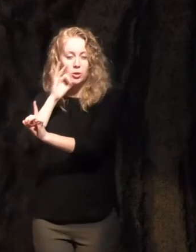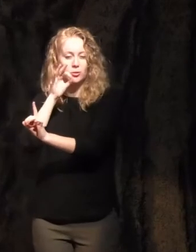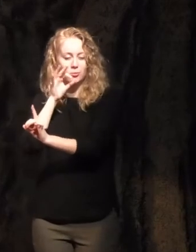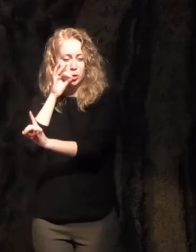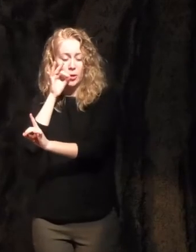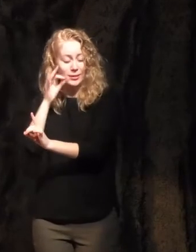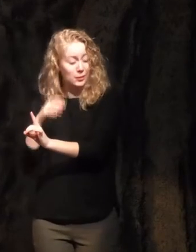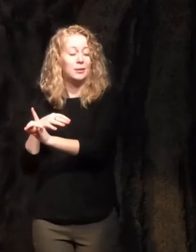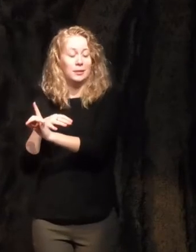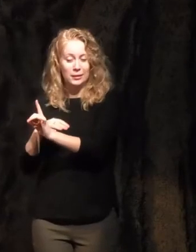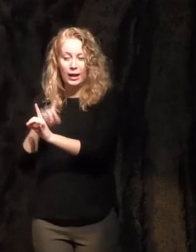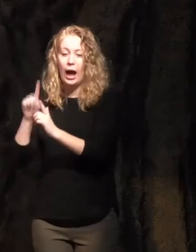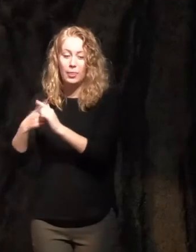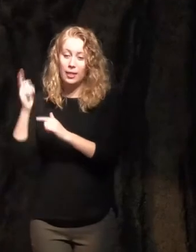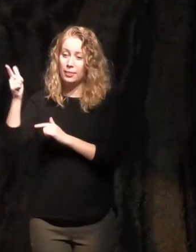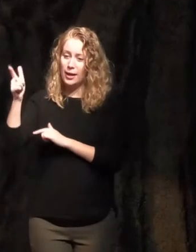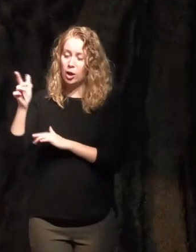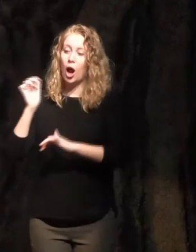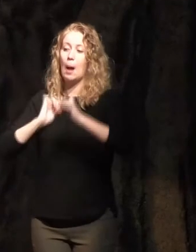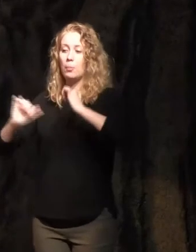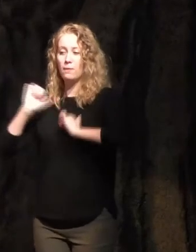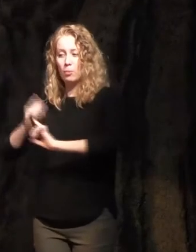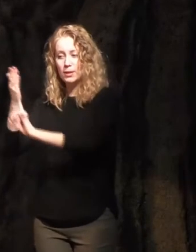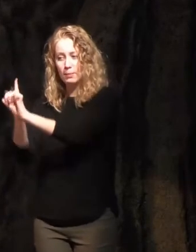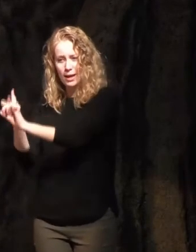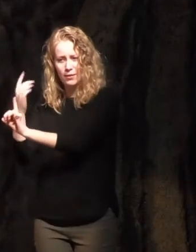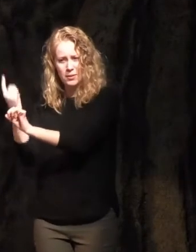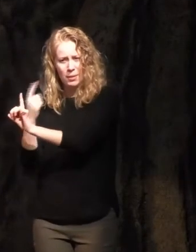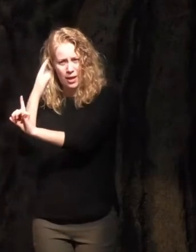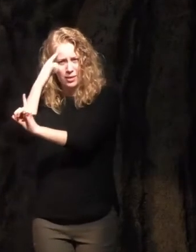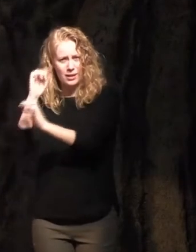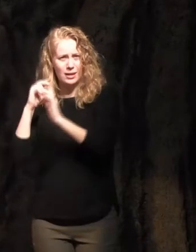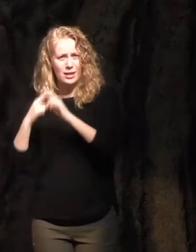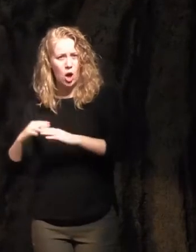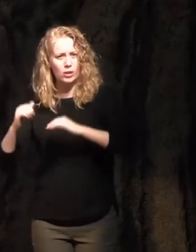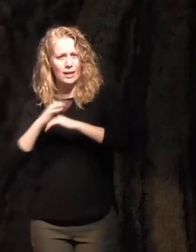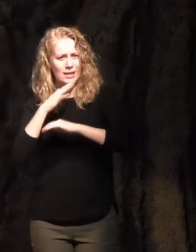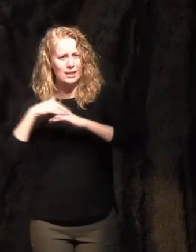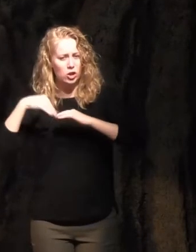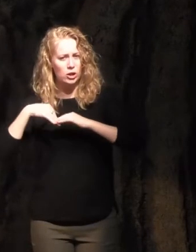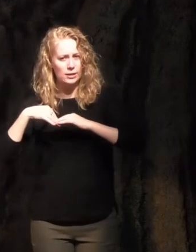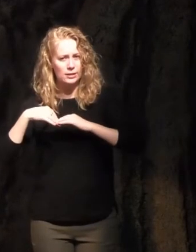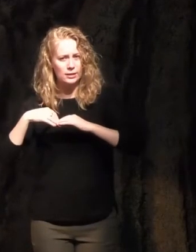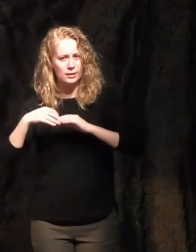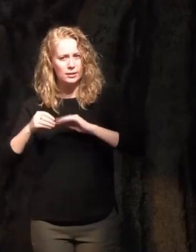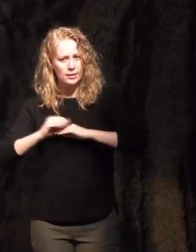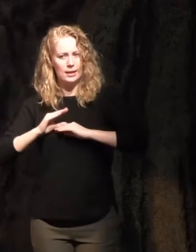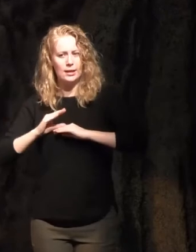and later a performance by Kevin of something I think he called Indigenous Dignity but not that actually, but something like that which was one